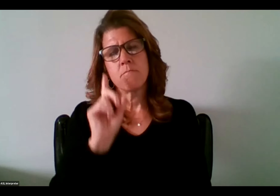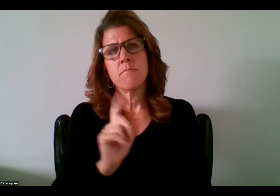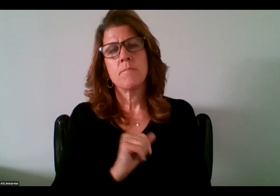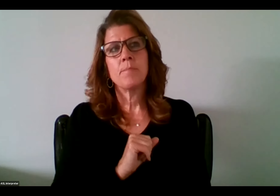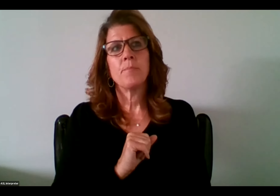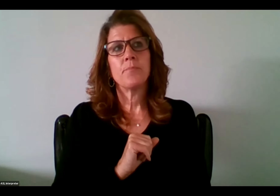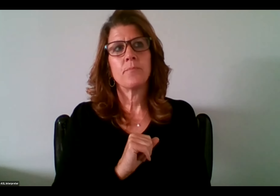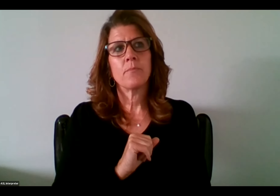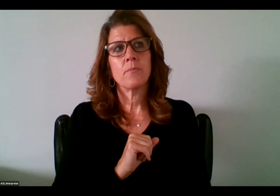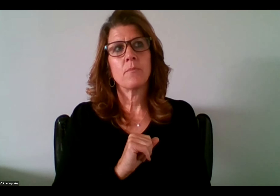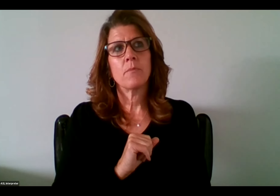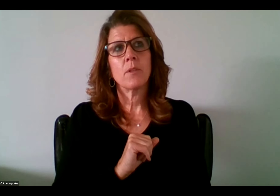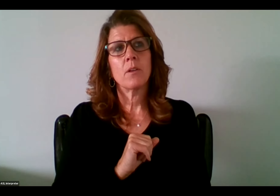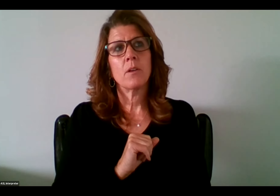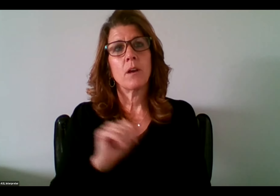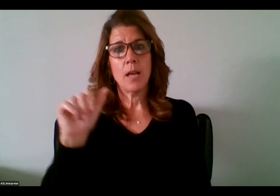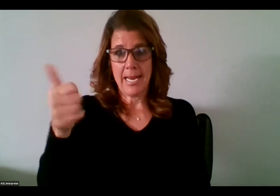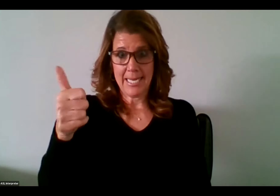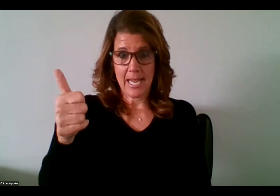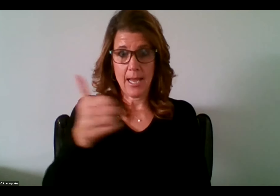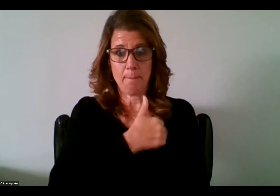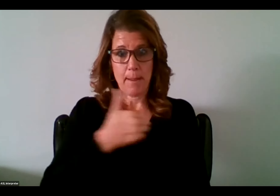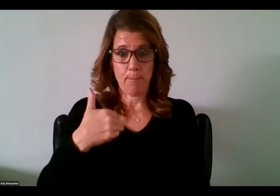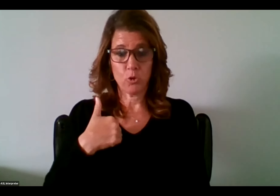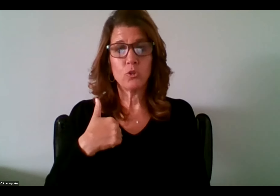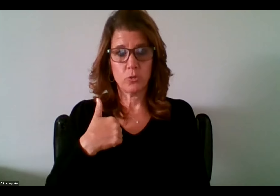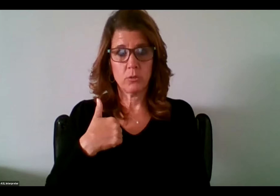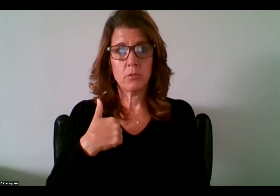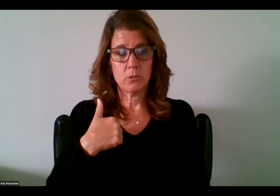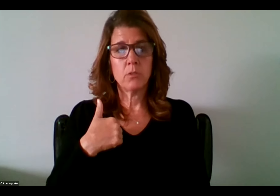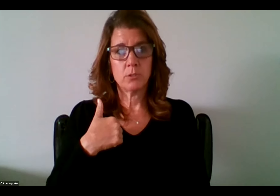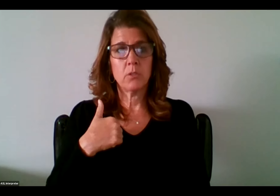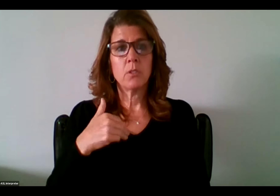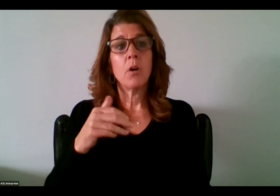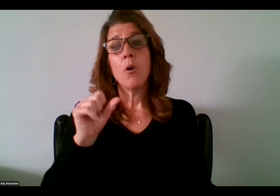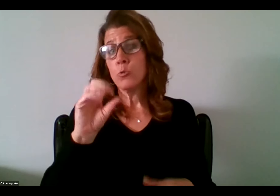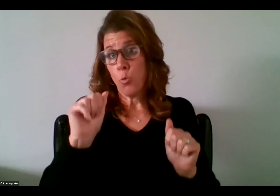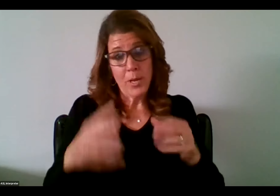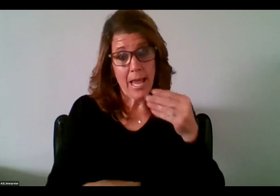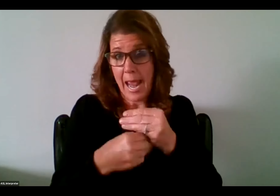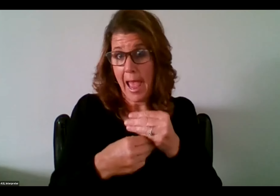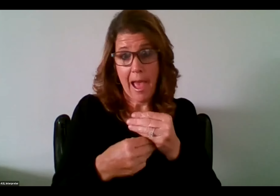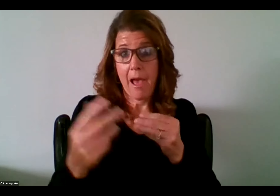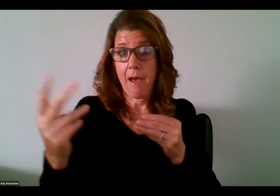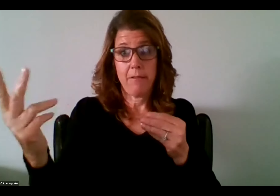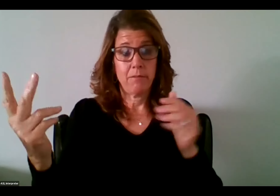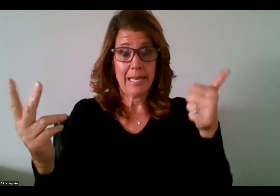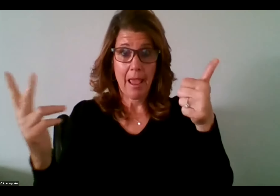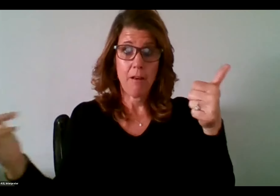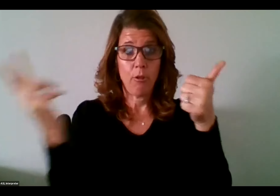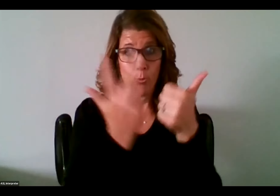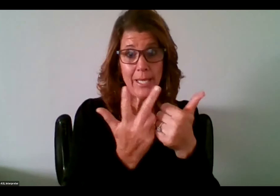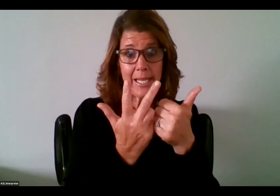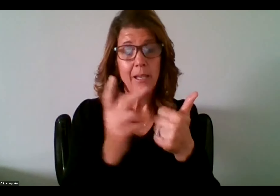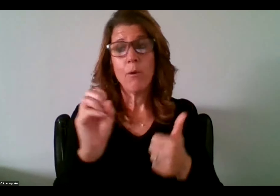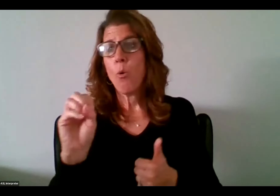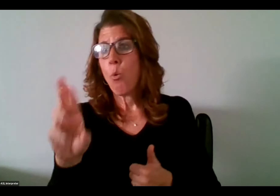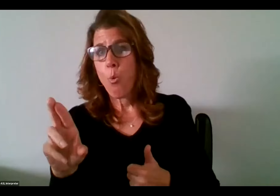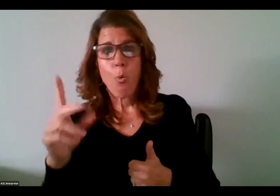ten members of the council, so we can add all three Deaf/blind members or just one or